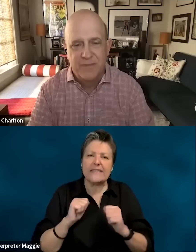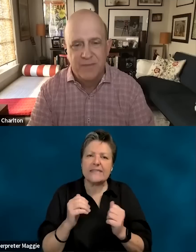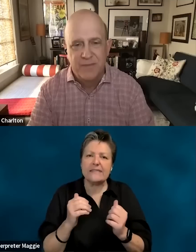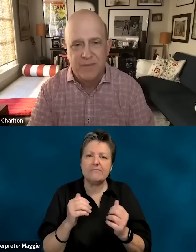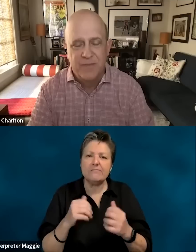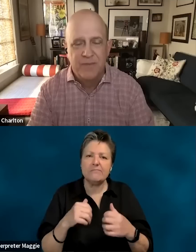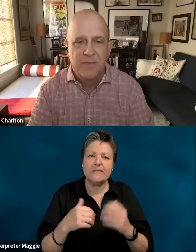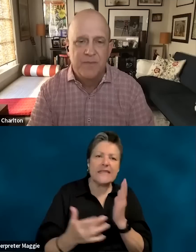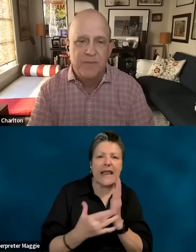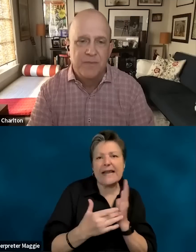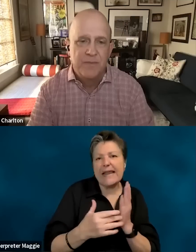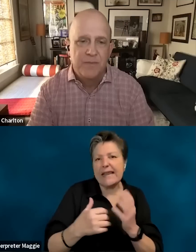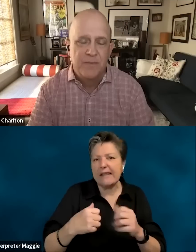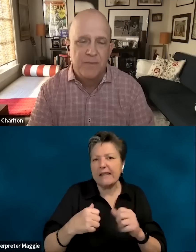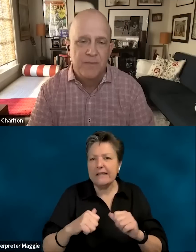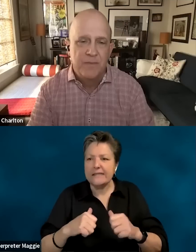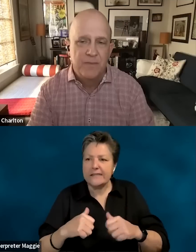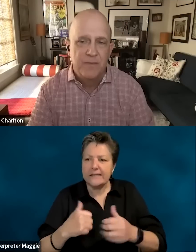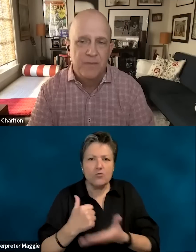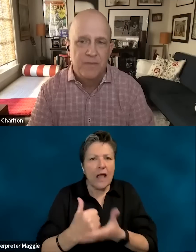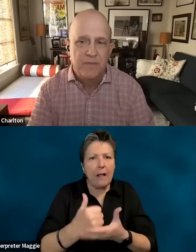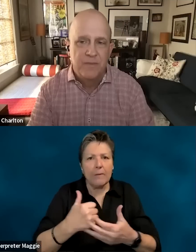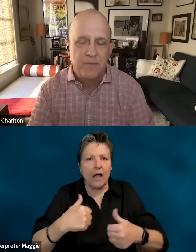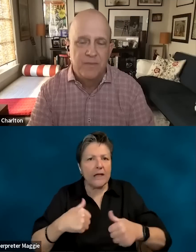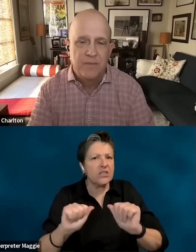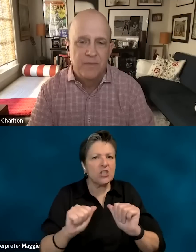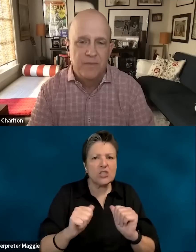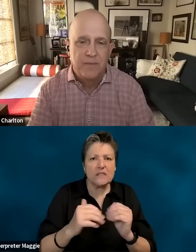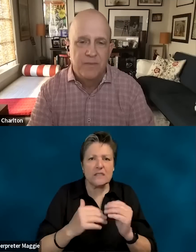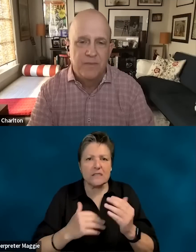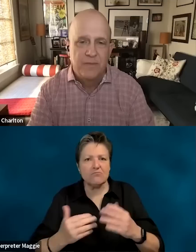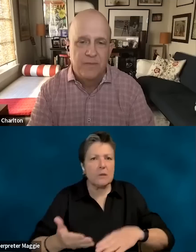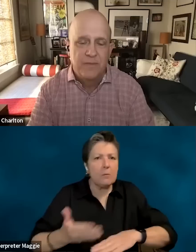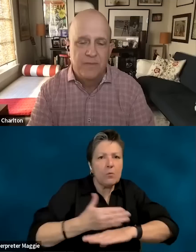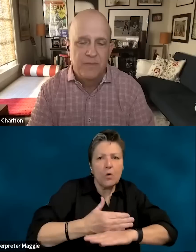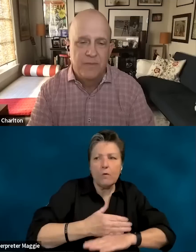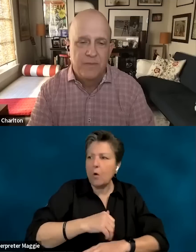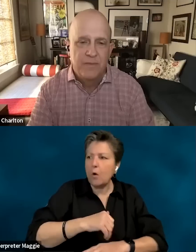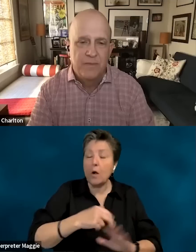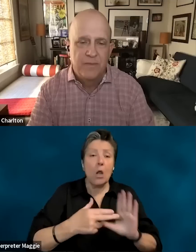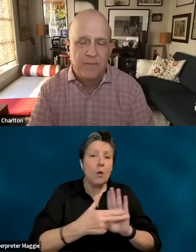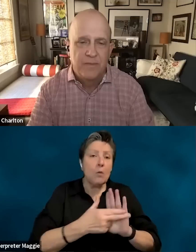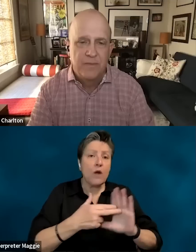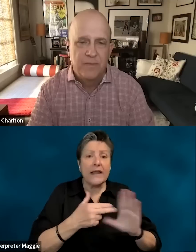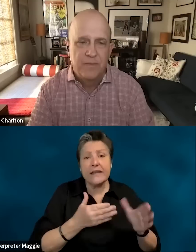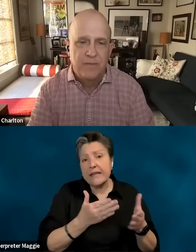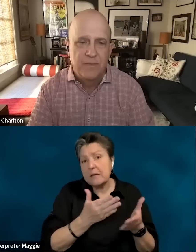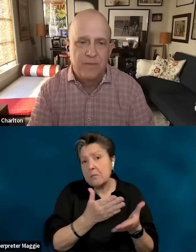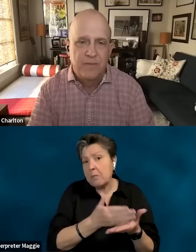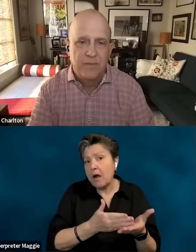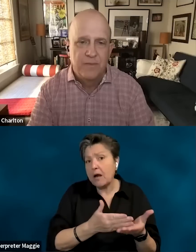Maybe it's your branding side, maybe it's another side of the ABC formula.